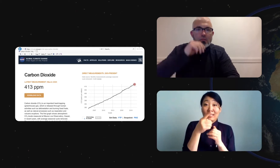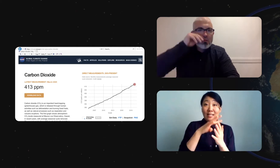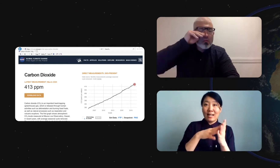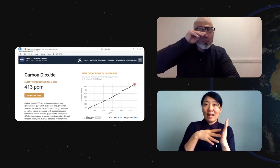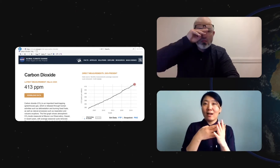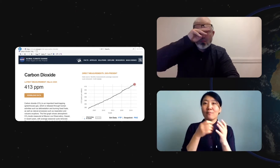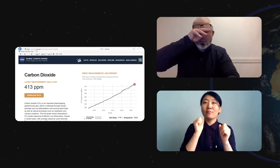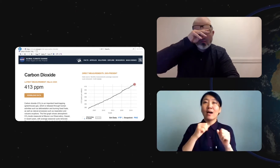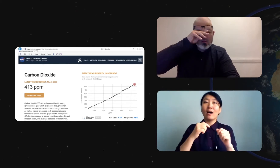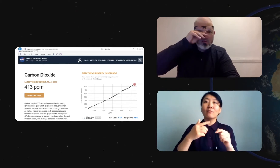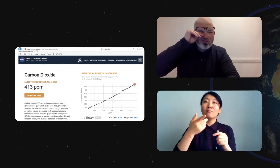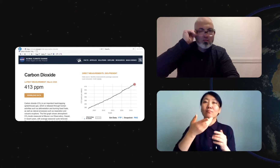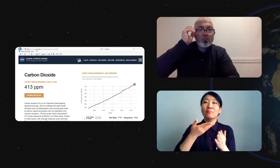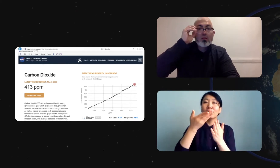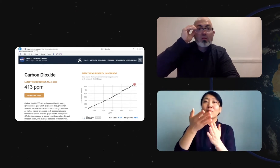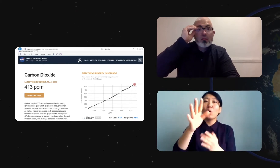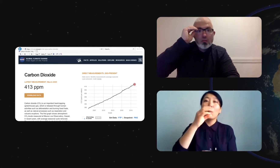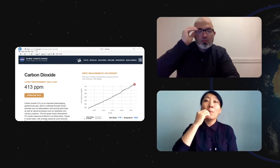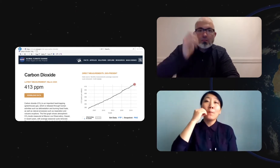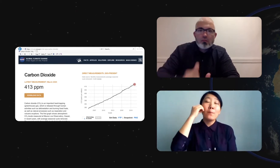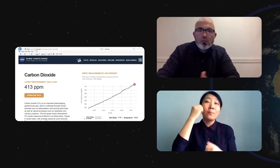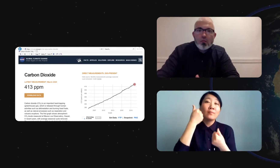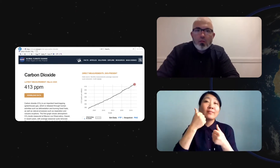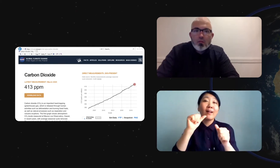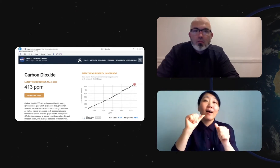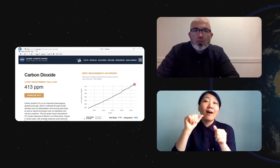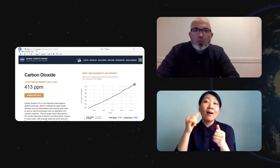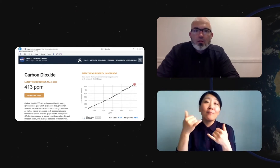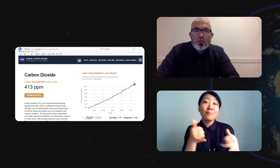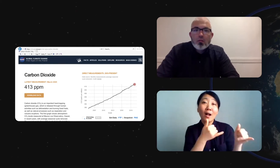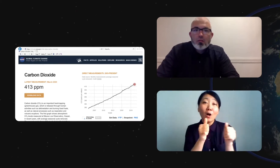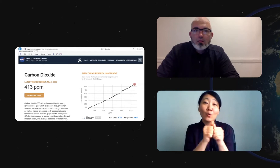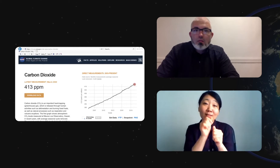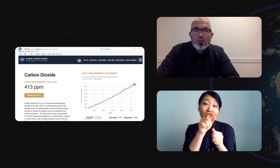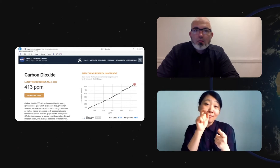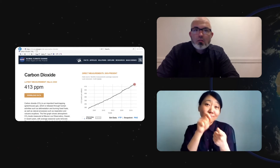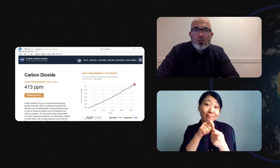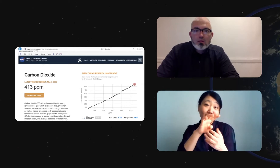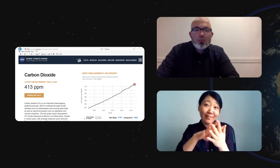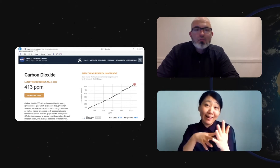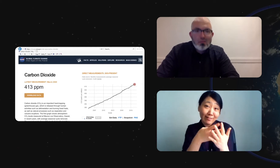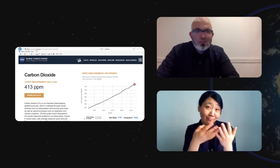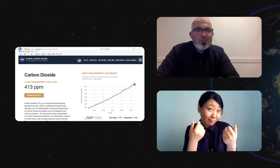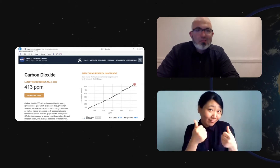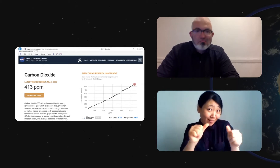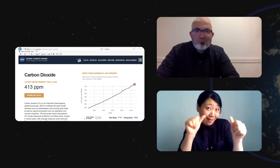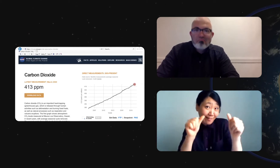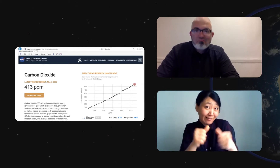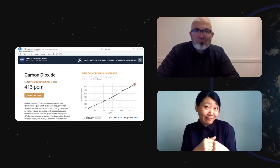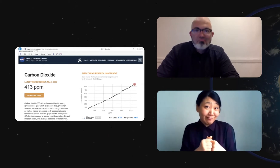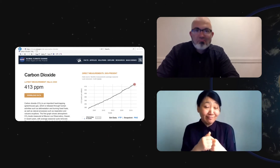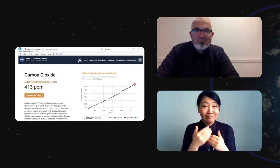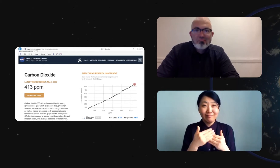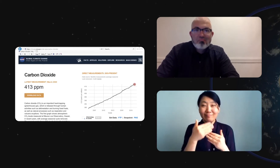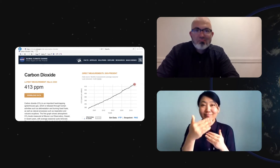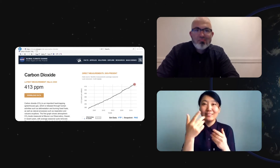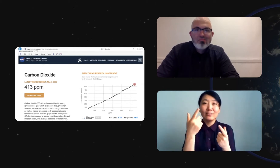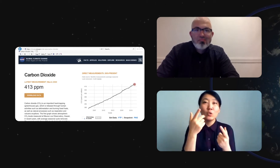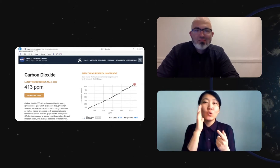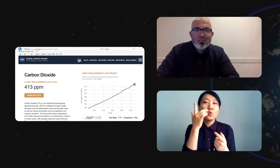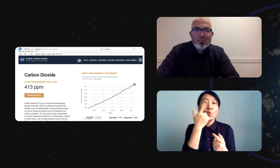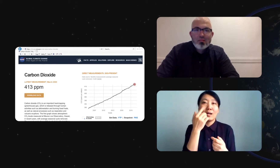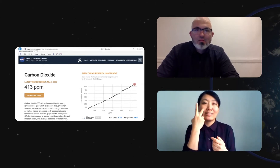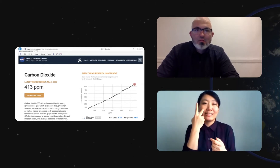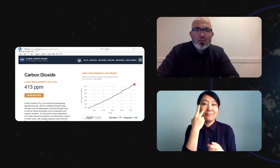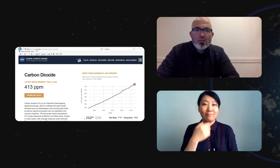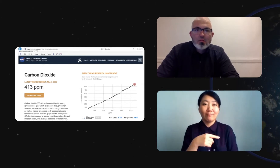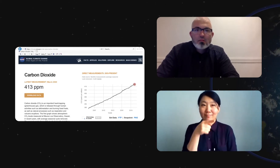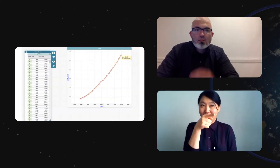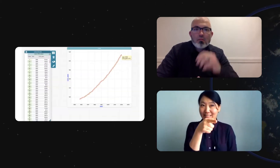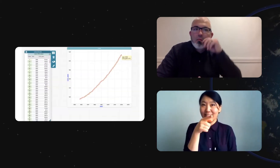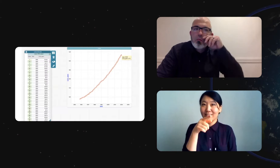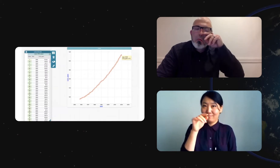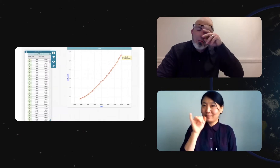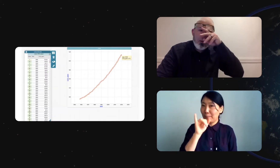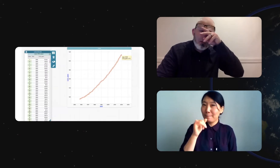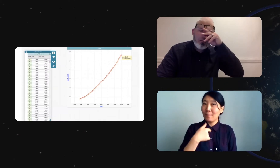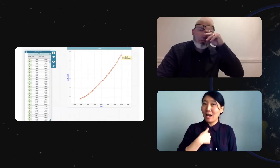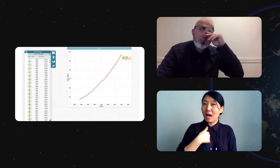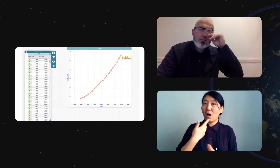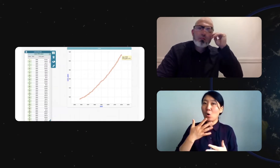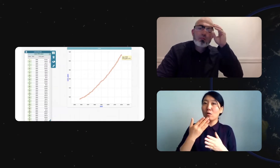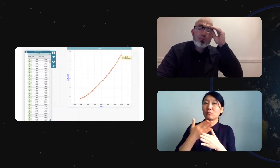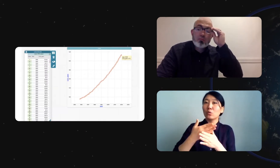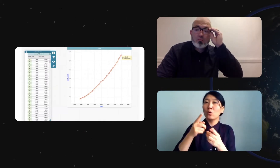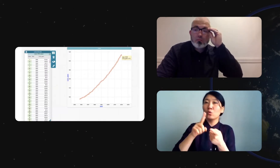So, the cool thing about this graph is you can take it home and try it online itself.